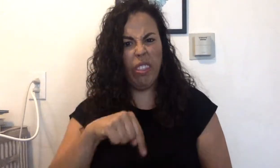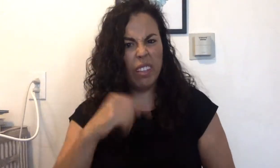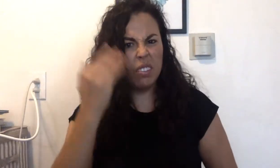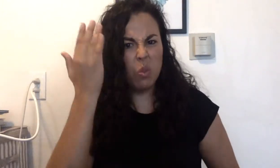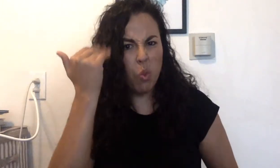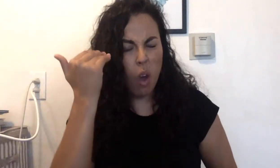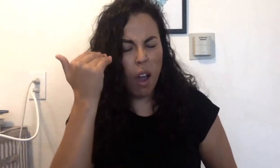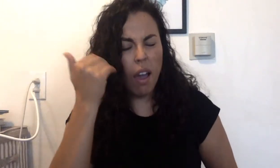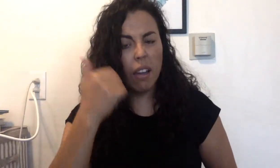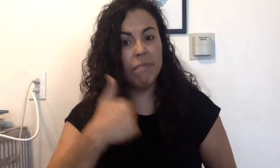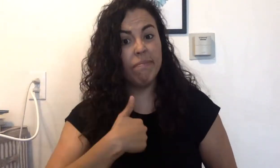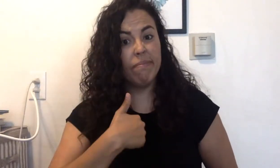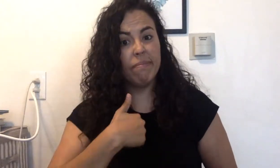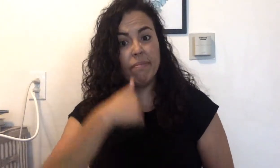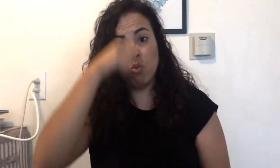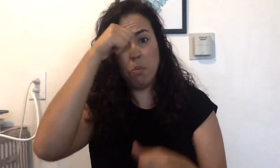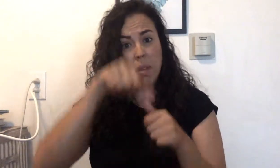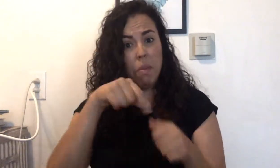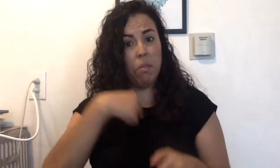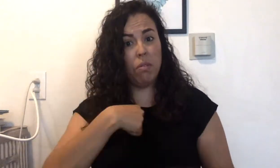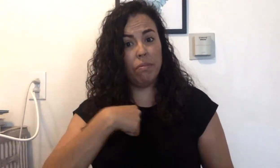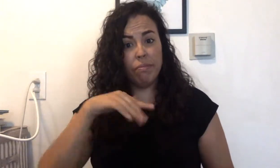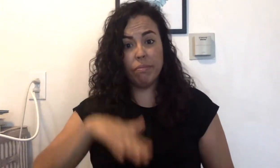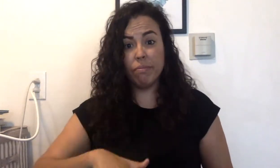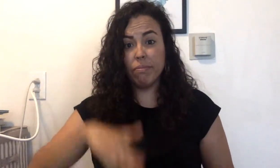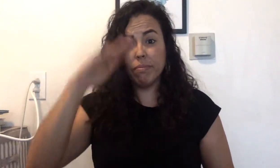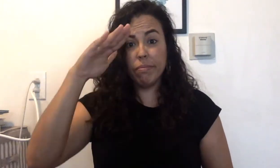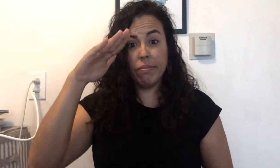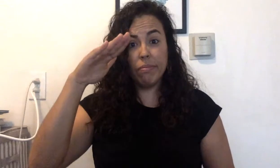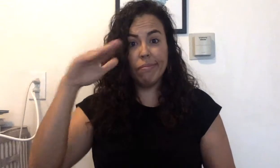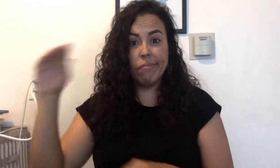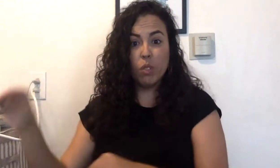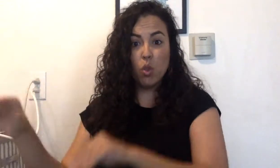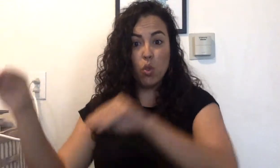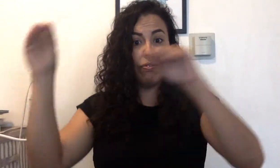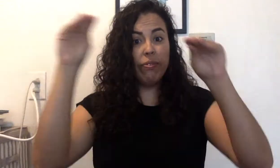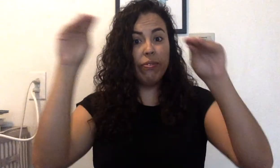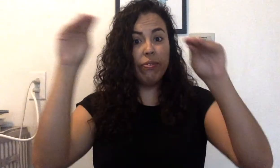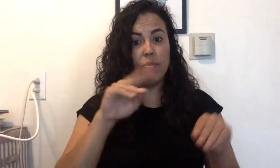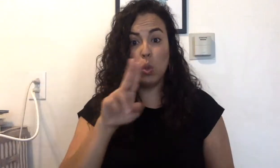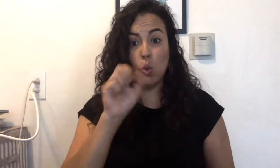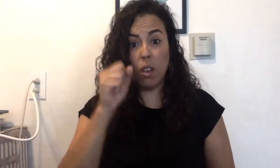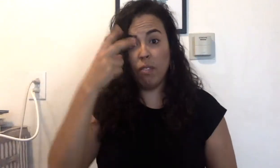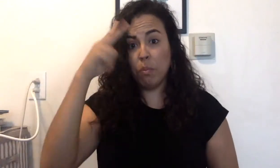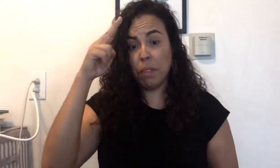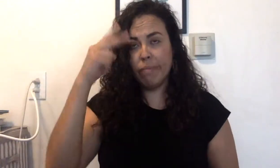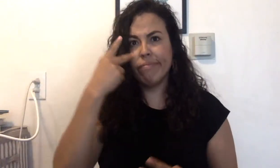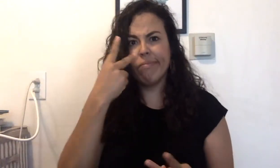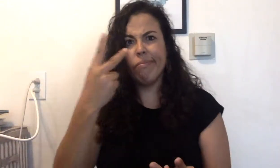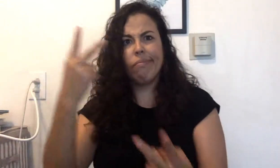I share this this because I remember my own personal experiences when moving to the U.S. from Mexico,